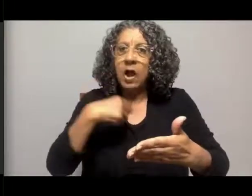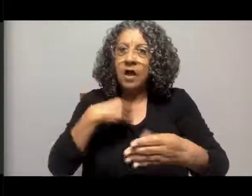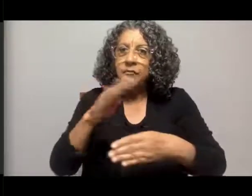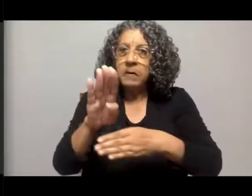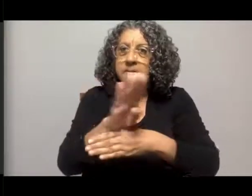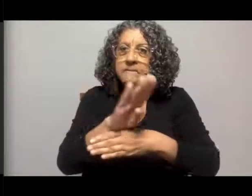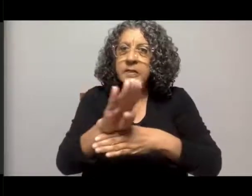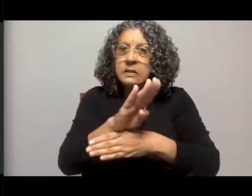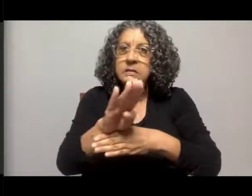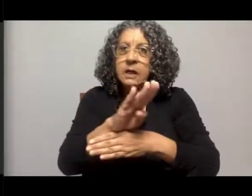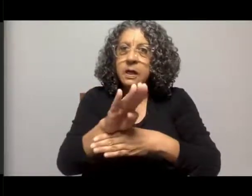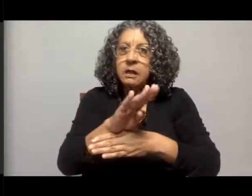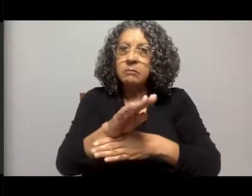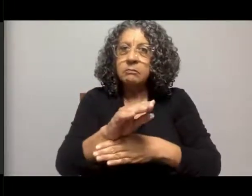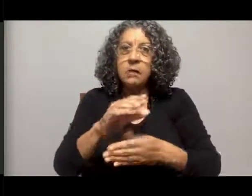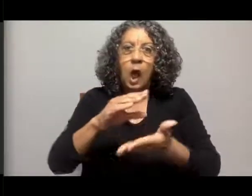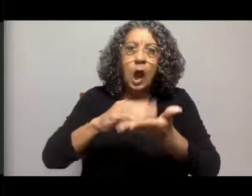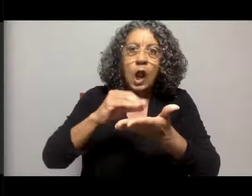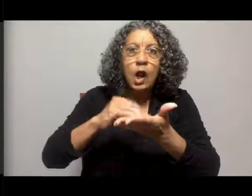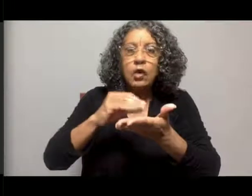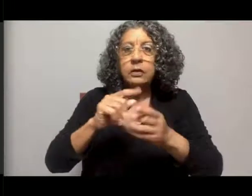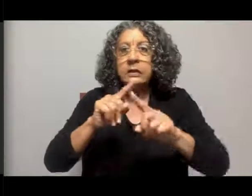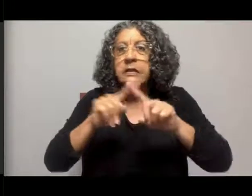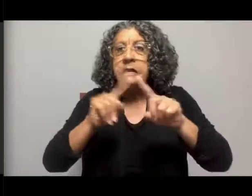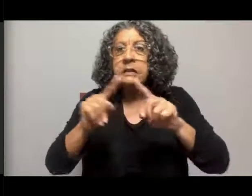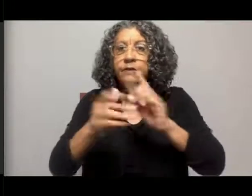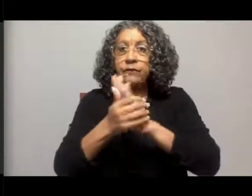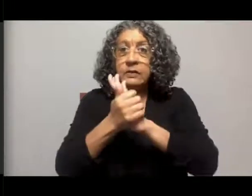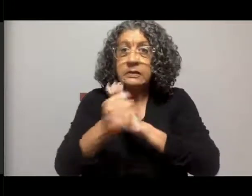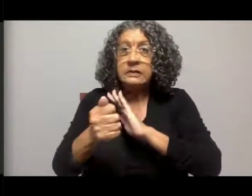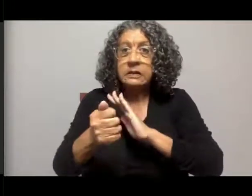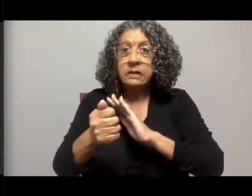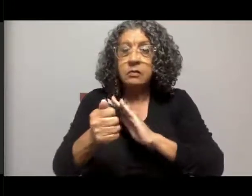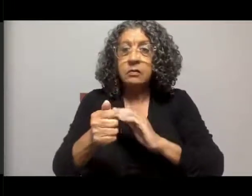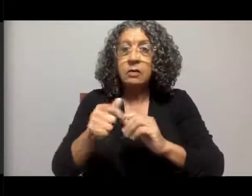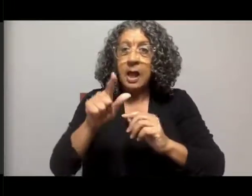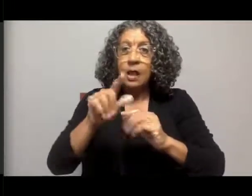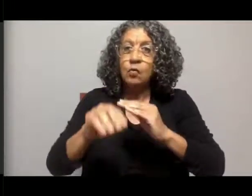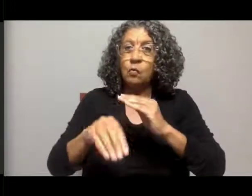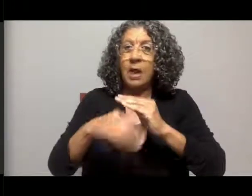and it will show the supervisors you have been busy learning different skills